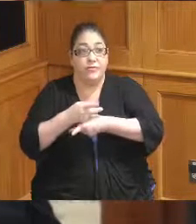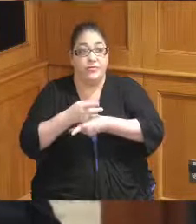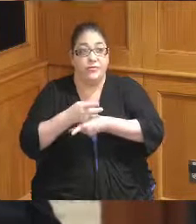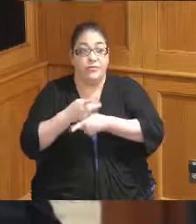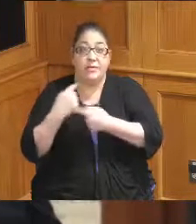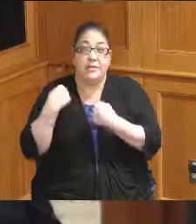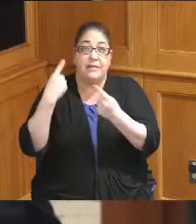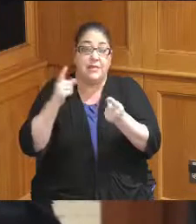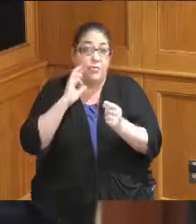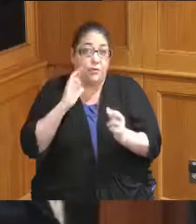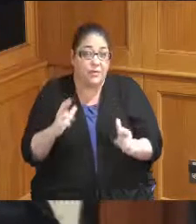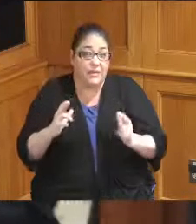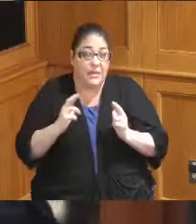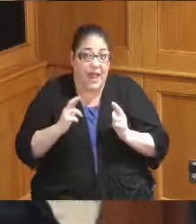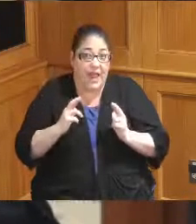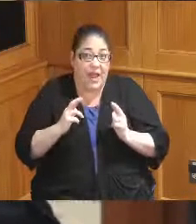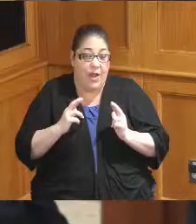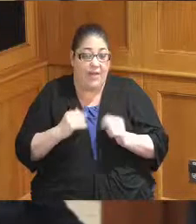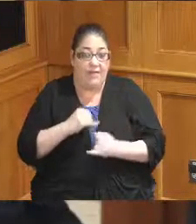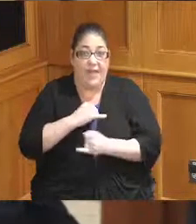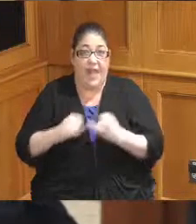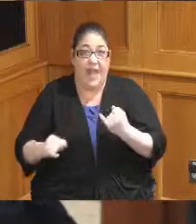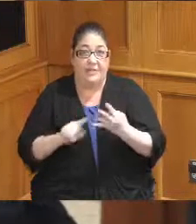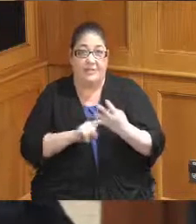I'll be retiring at the end of that this month I'm turning are you sure about that